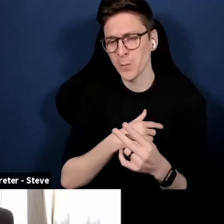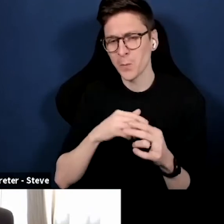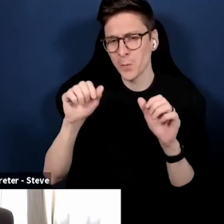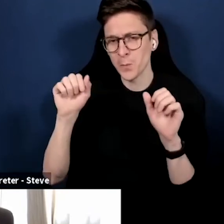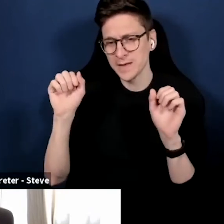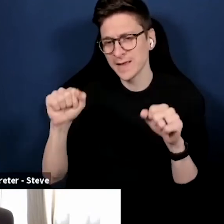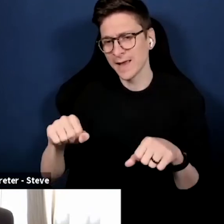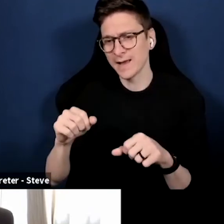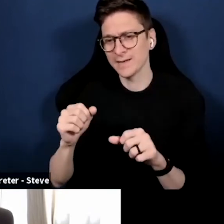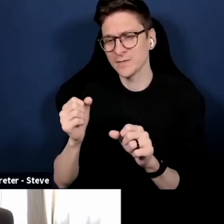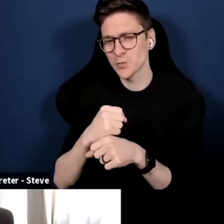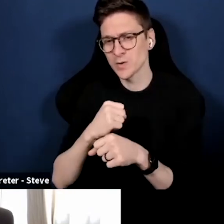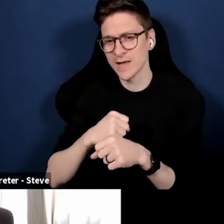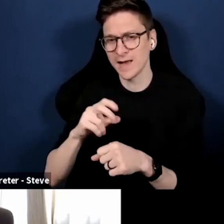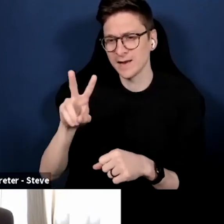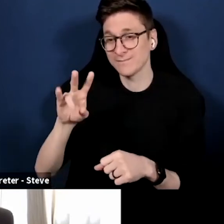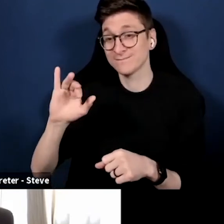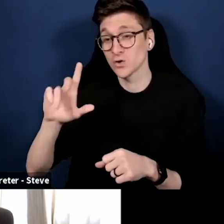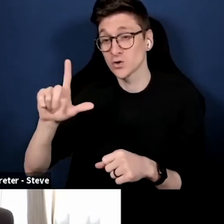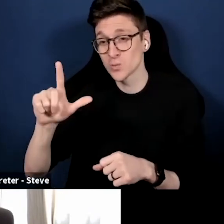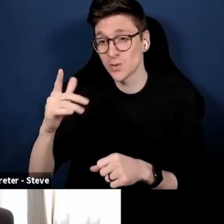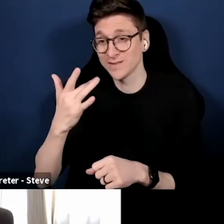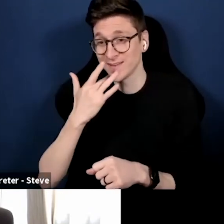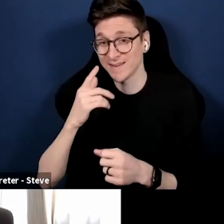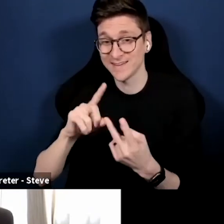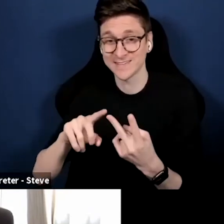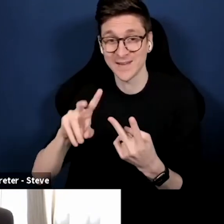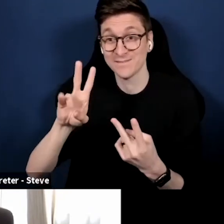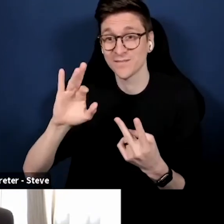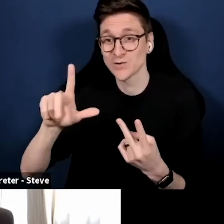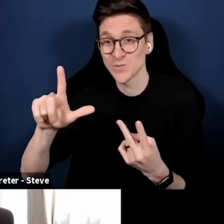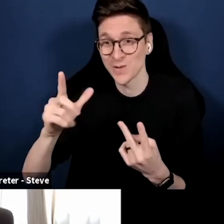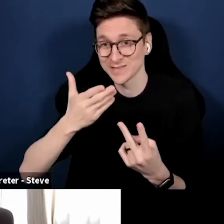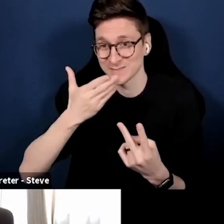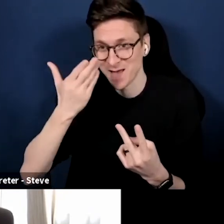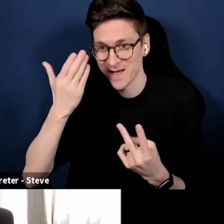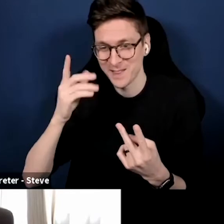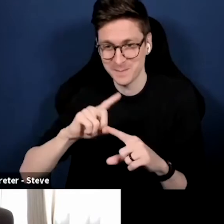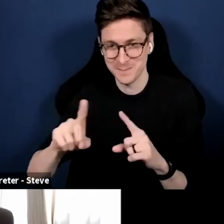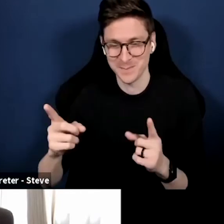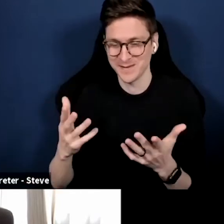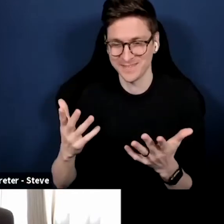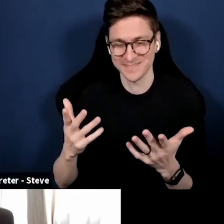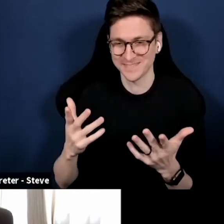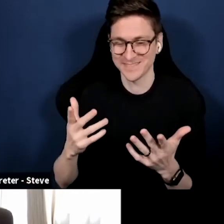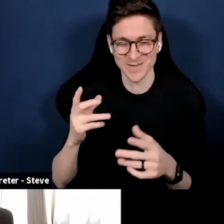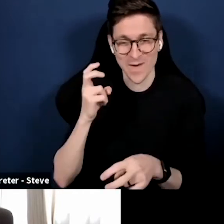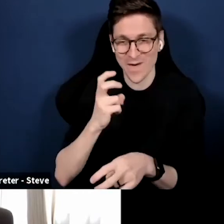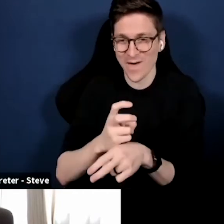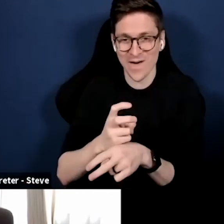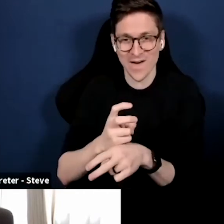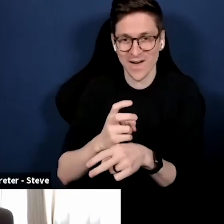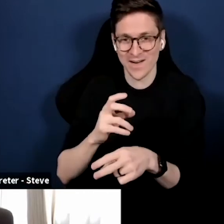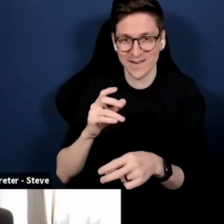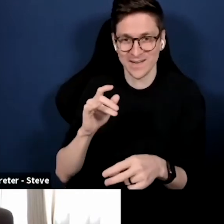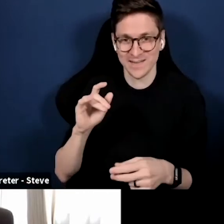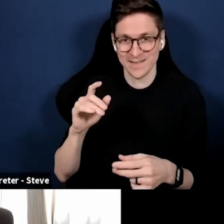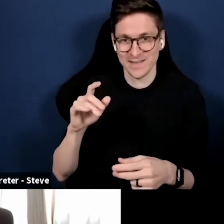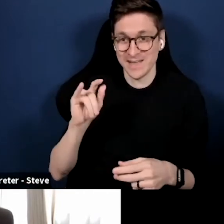taste and smell but it's of course there's no easy way to without a computer sensor that can do that